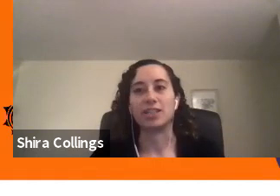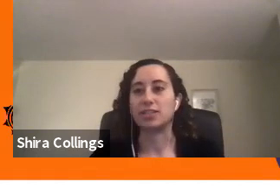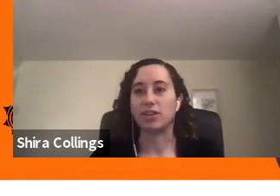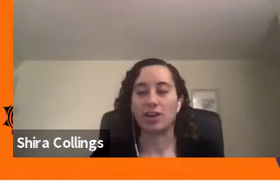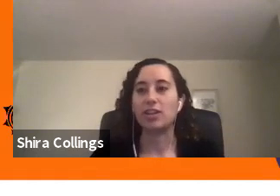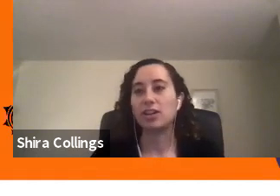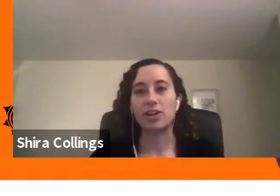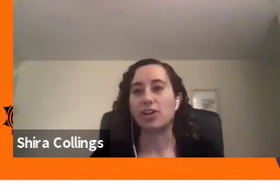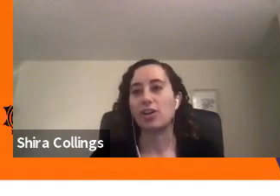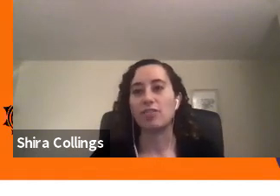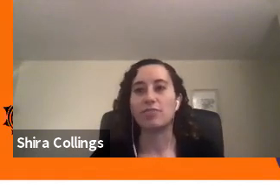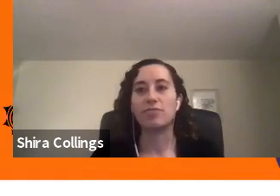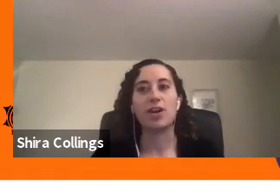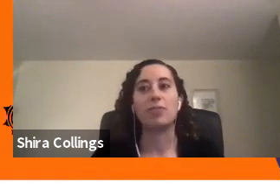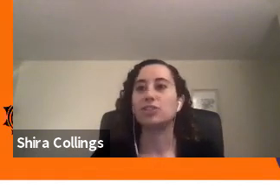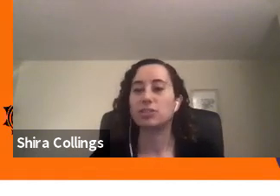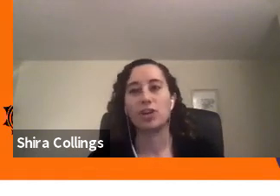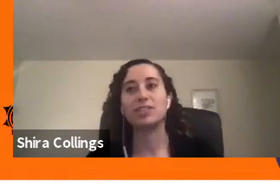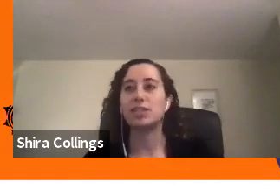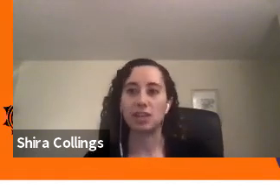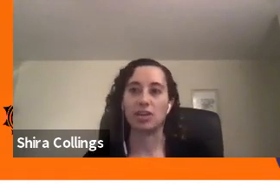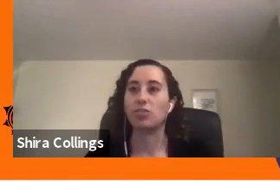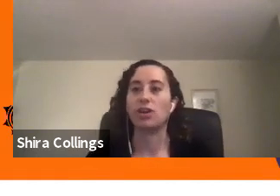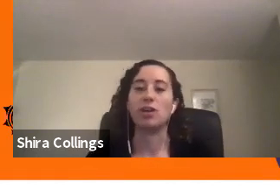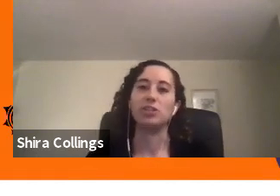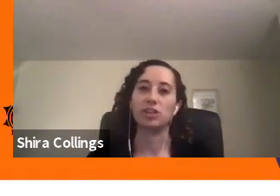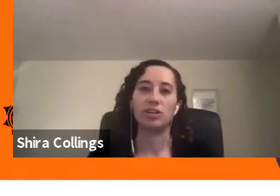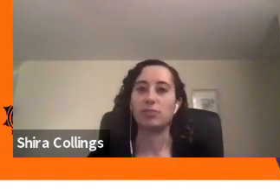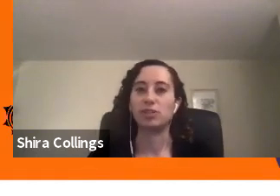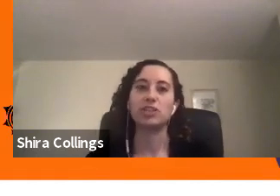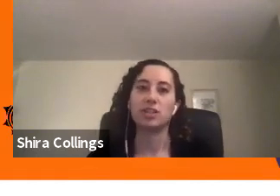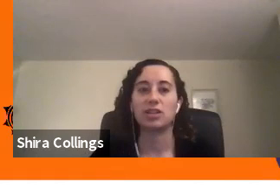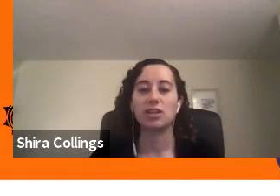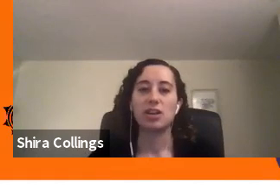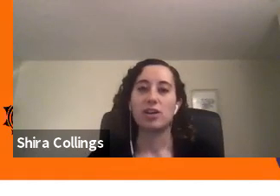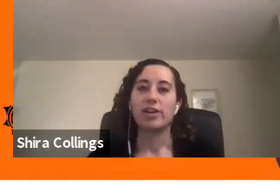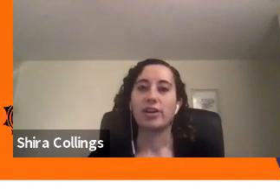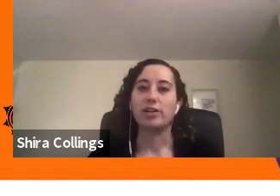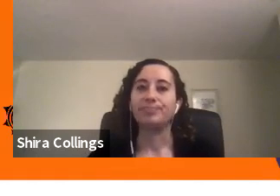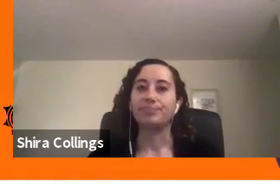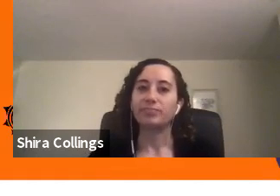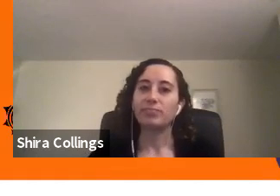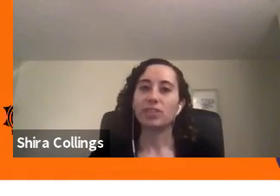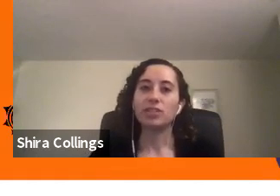disorders occur in people of all sizes. And that body size is not an